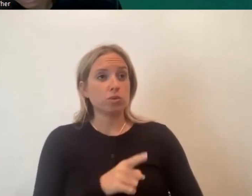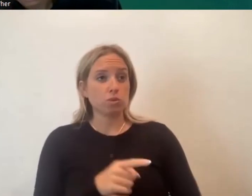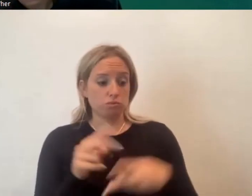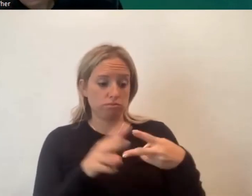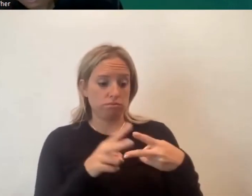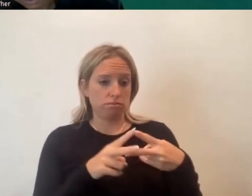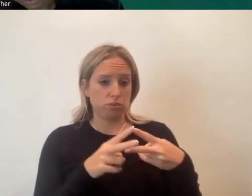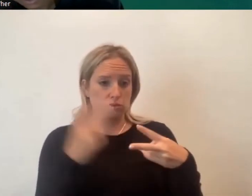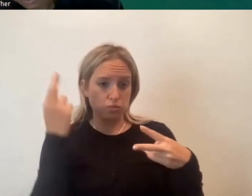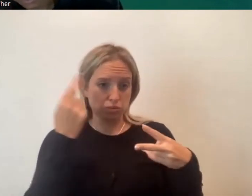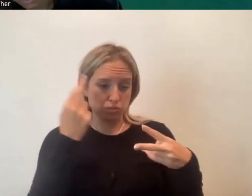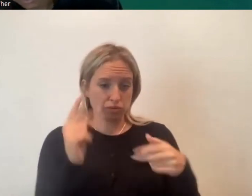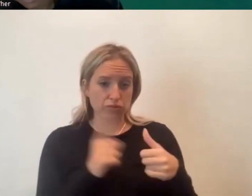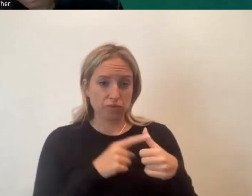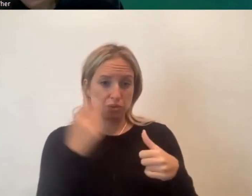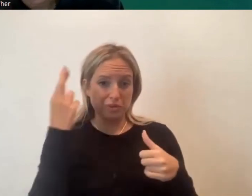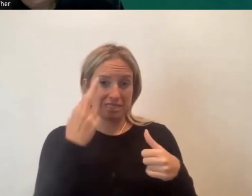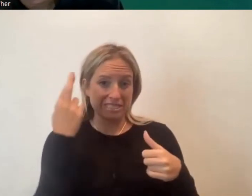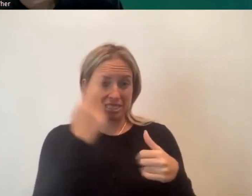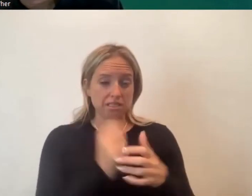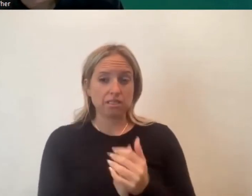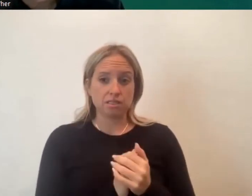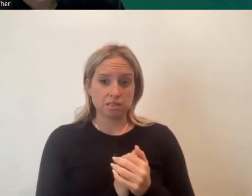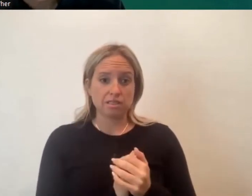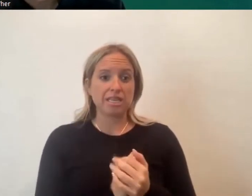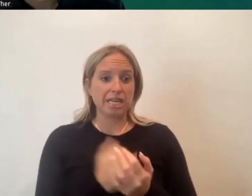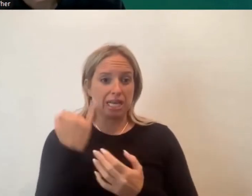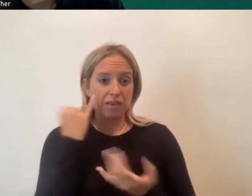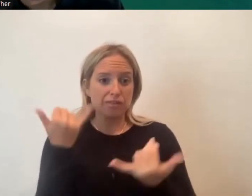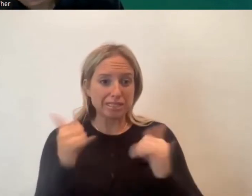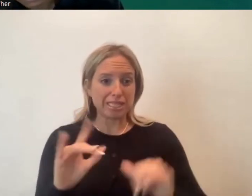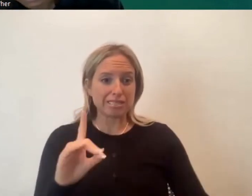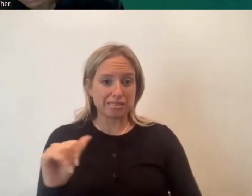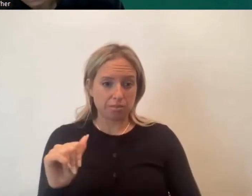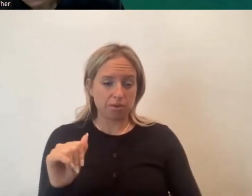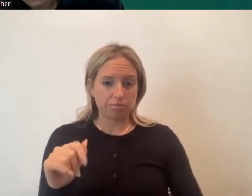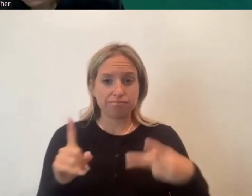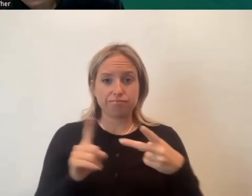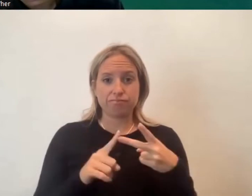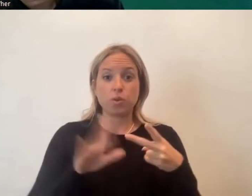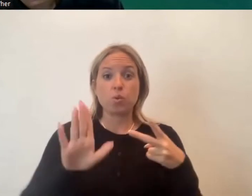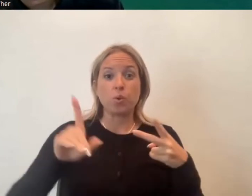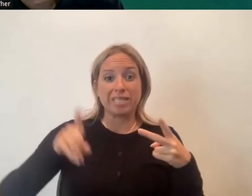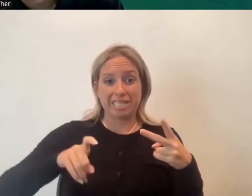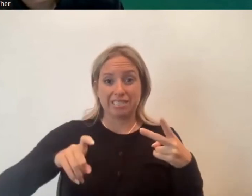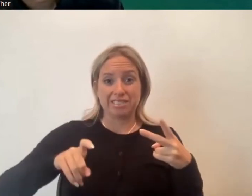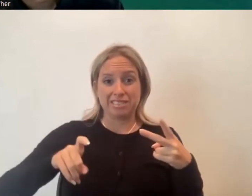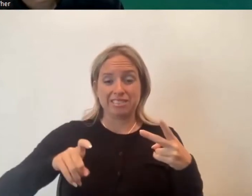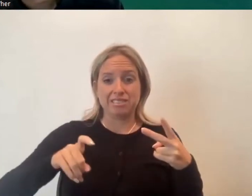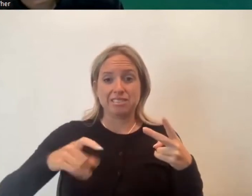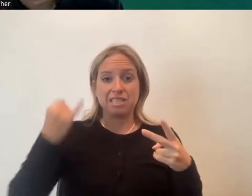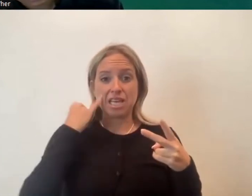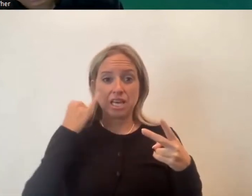The first is whether or not you are still disabled. And the second is your need if you're receiving SSI.